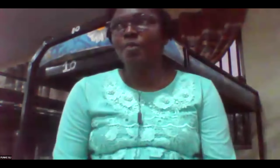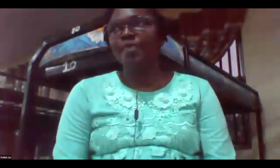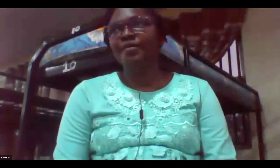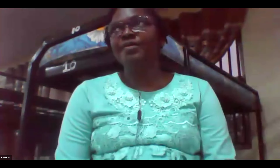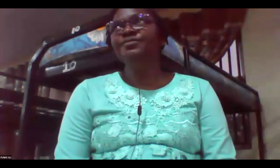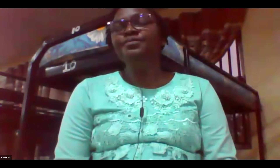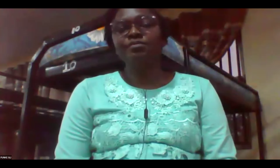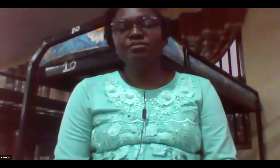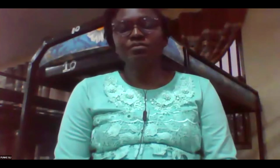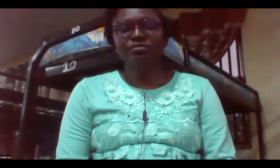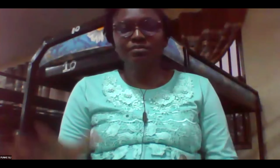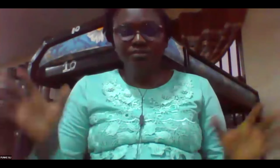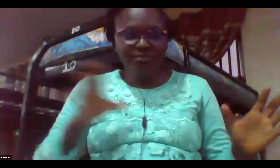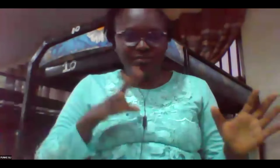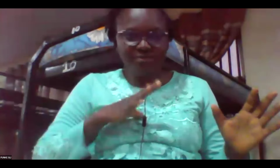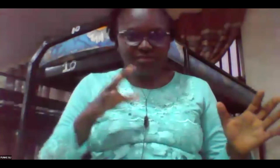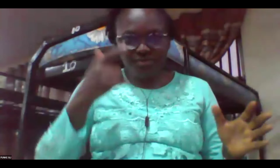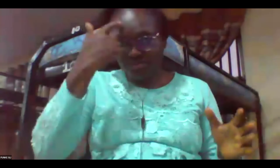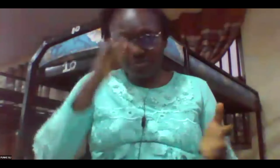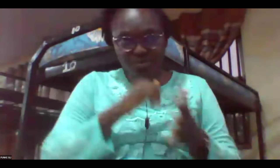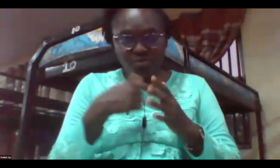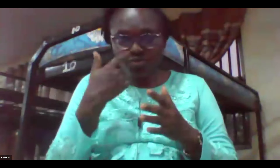Alright. So for those who are having